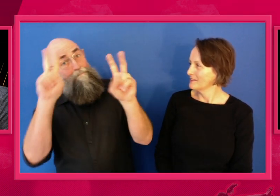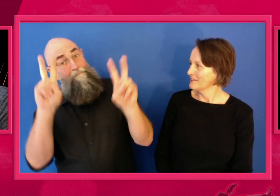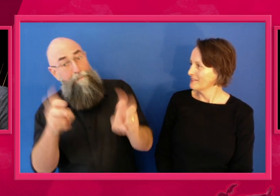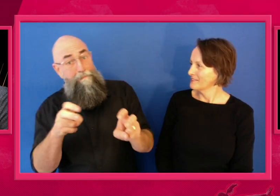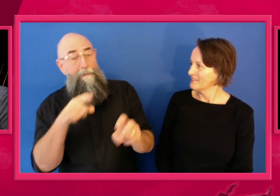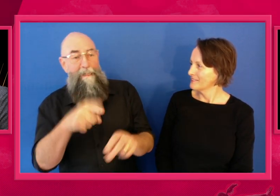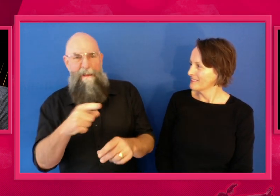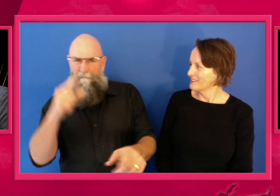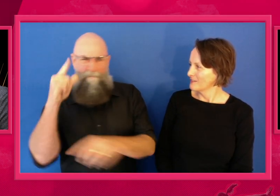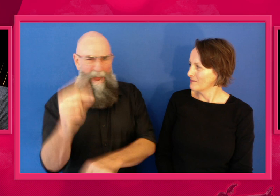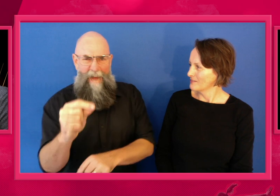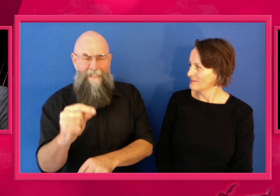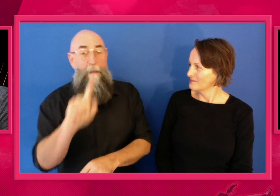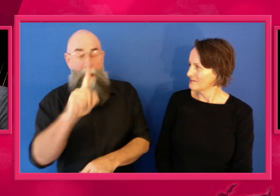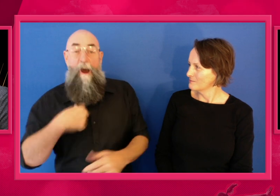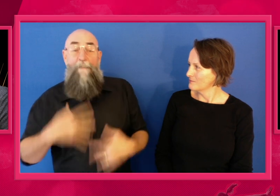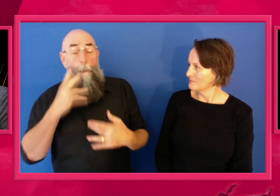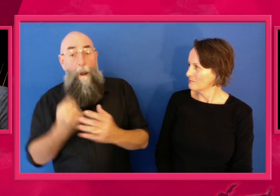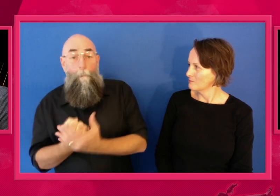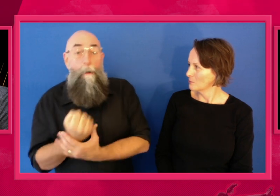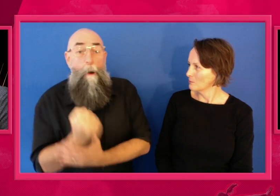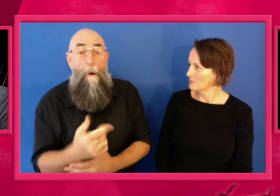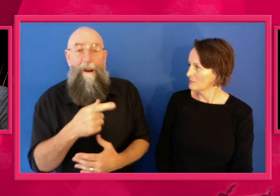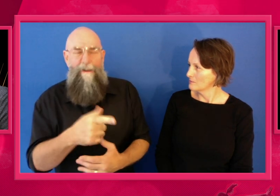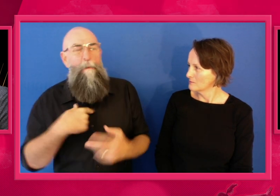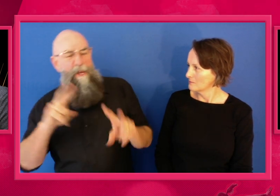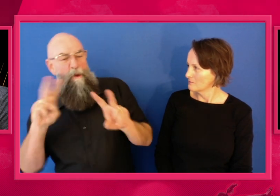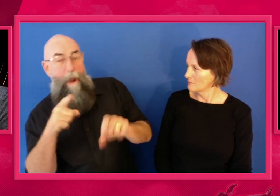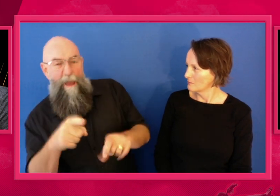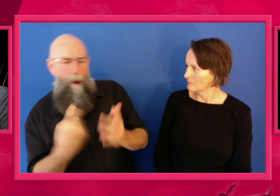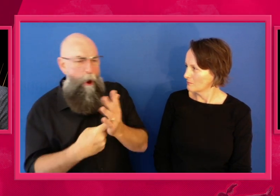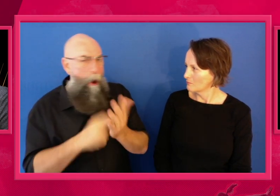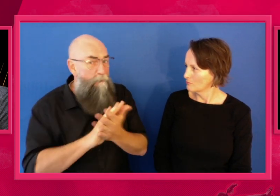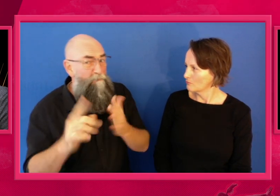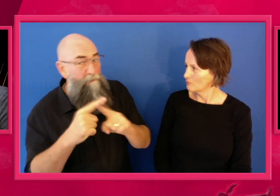and they went this kid's gonna go fast, let's call him Rheed - I'm assuming this is now